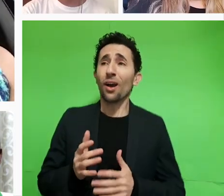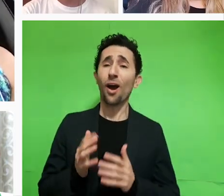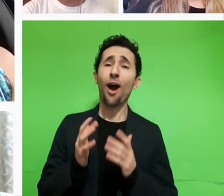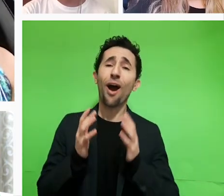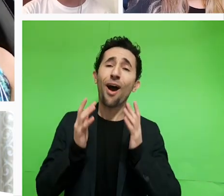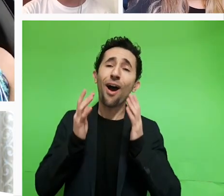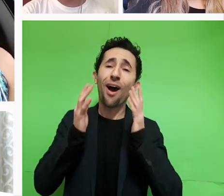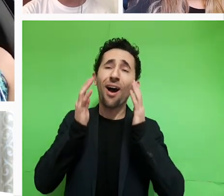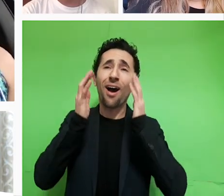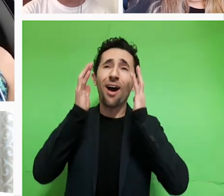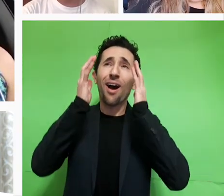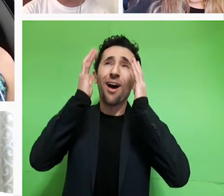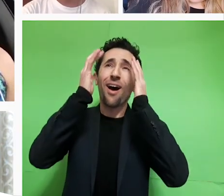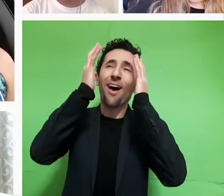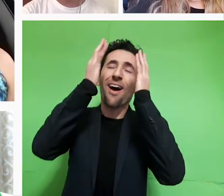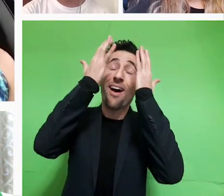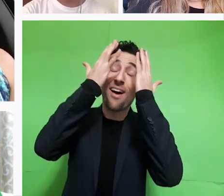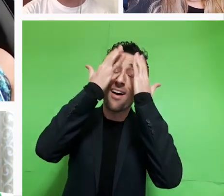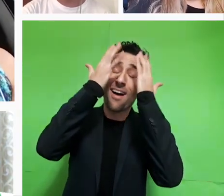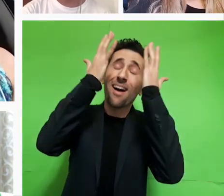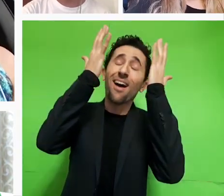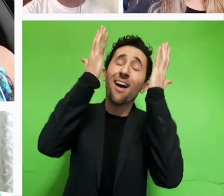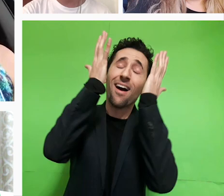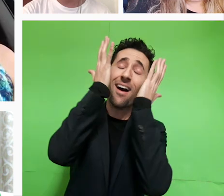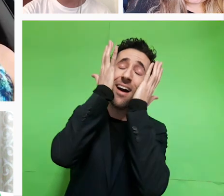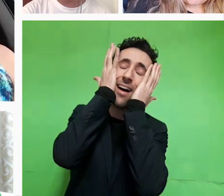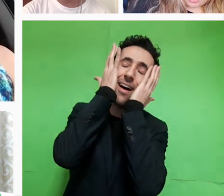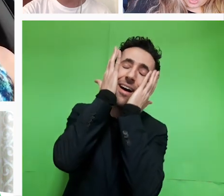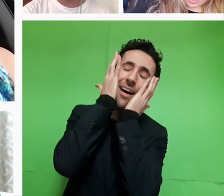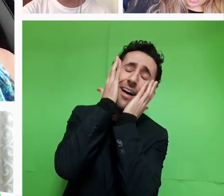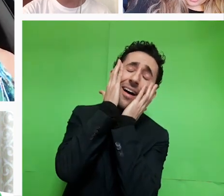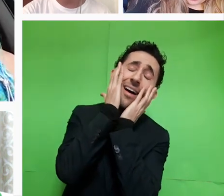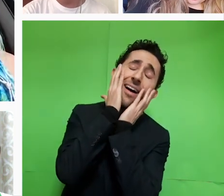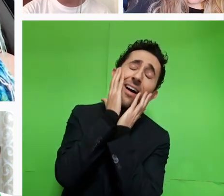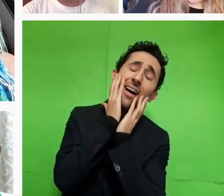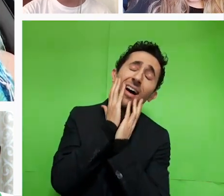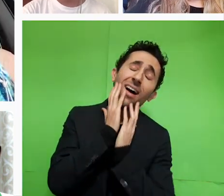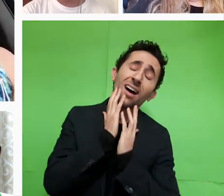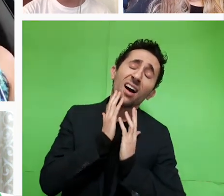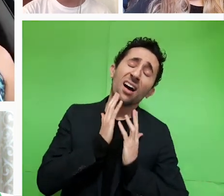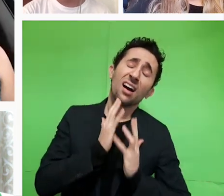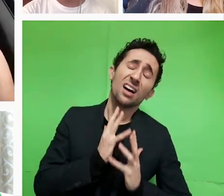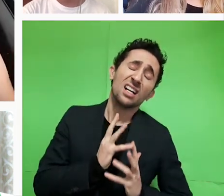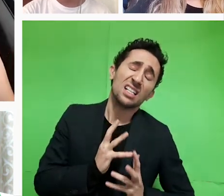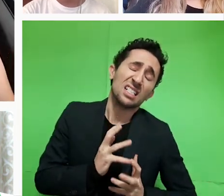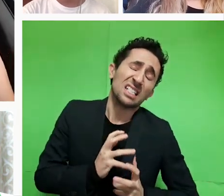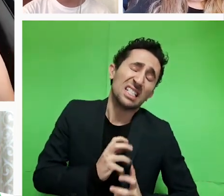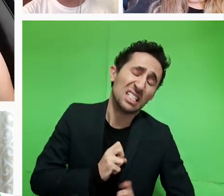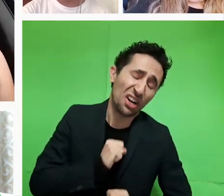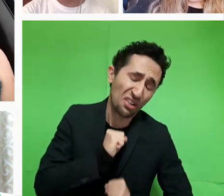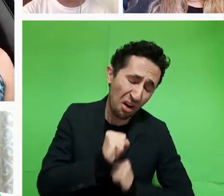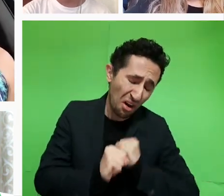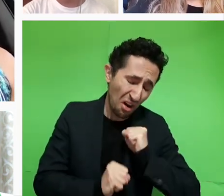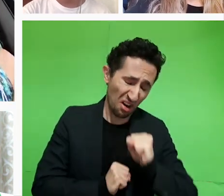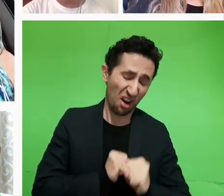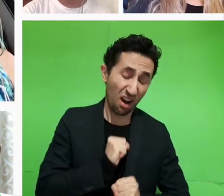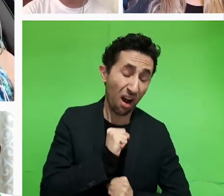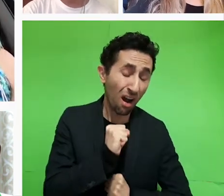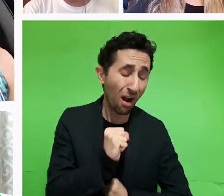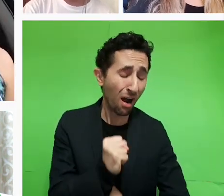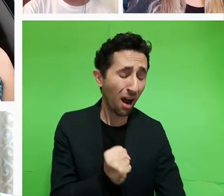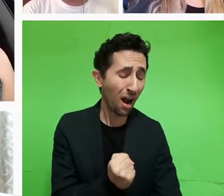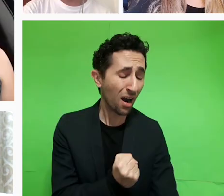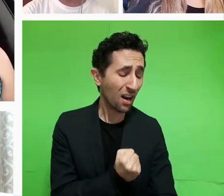Oh remembrance, so dear and fateful!